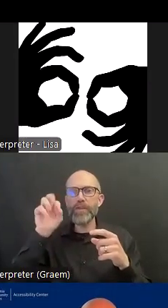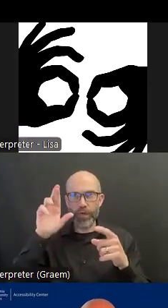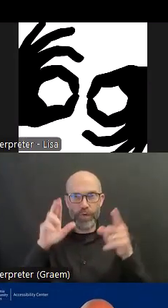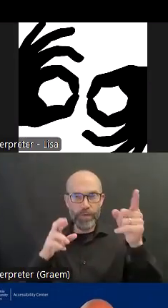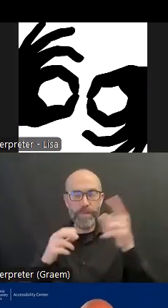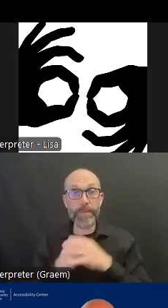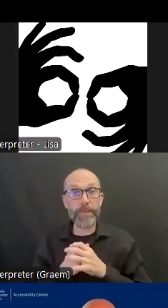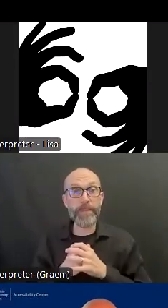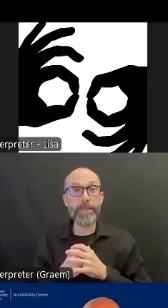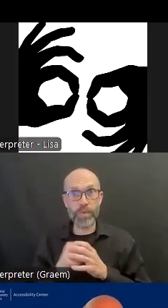Did you have a question?